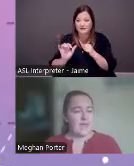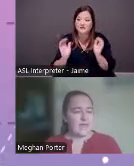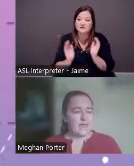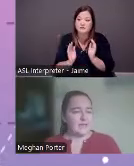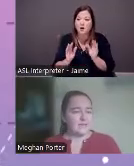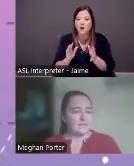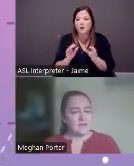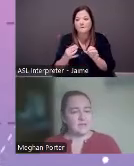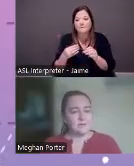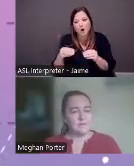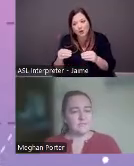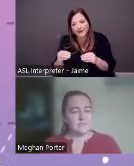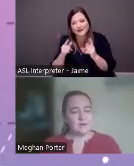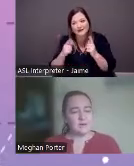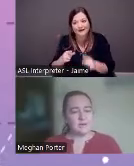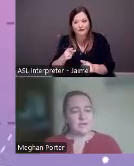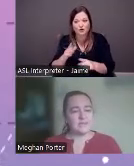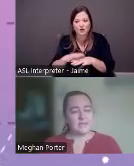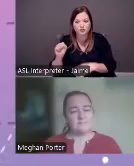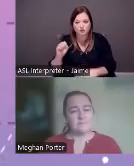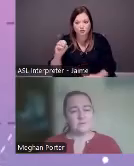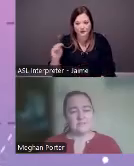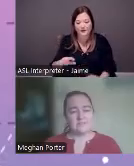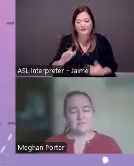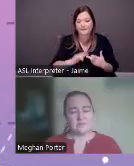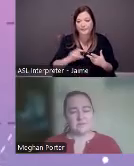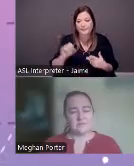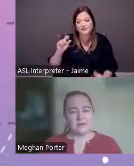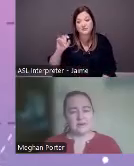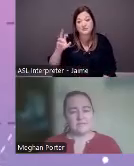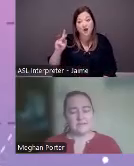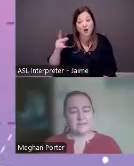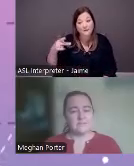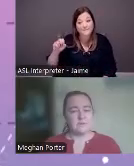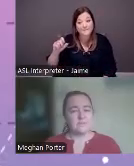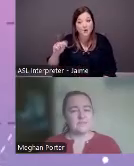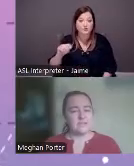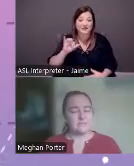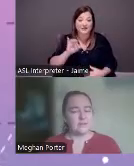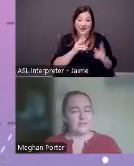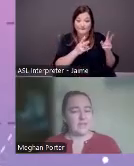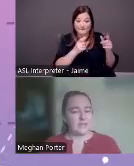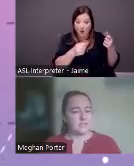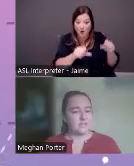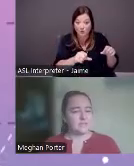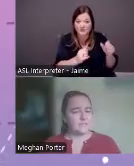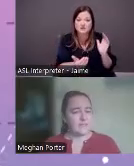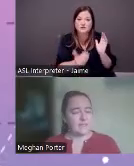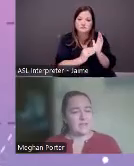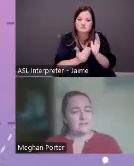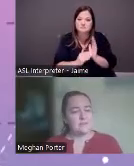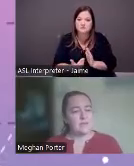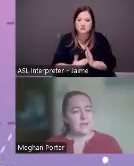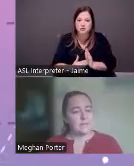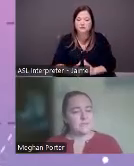And stock posts are a type of post that's reused, oftentimes with slight modifications, and video captions